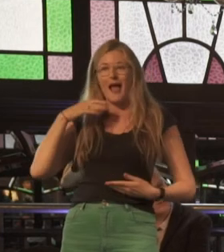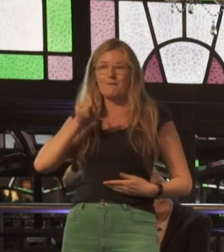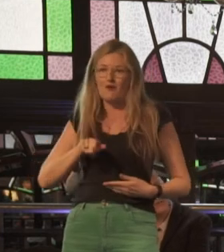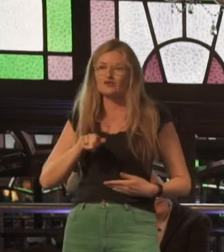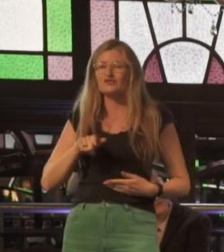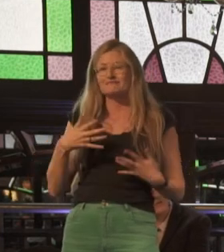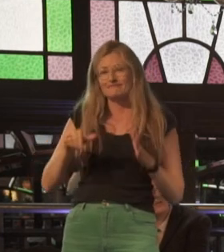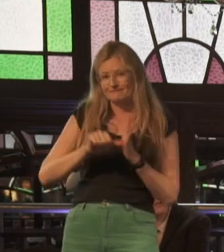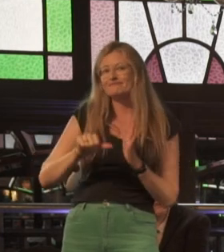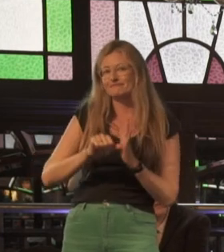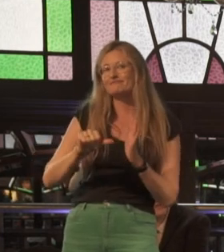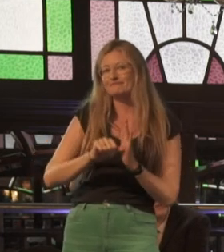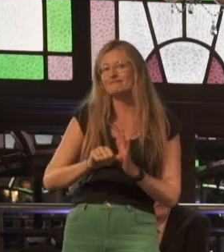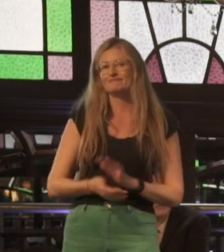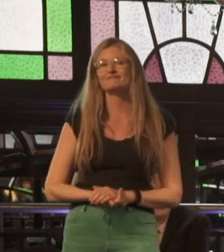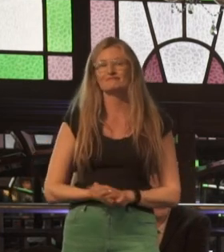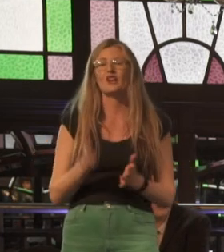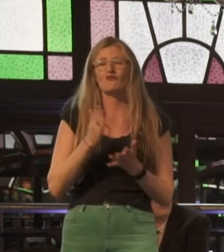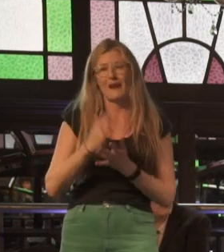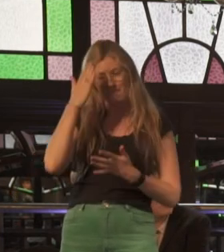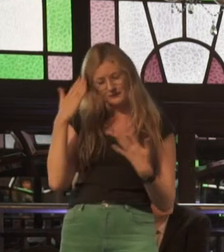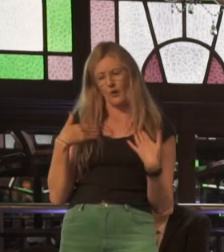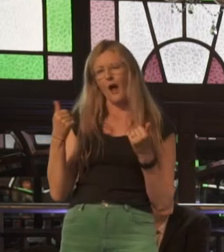has been - yeah, it really has taken a toll on my mental health.